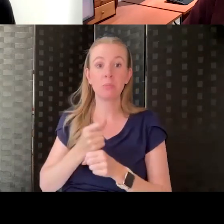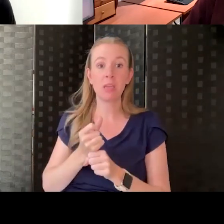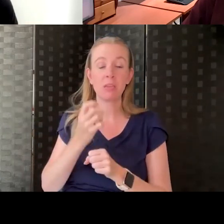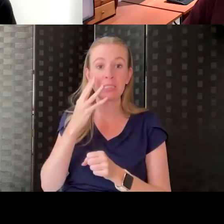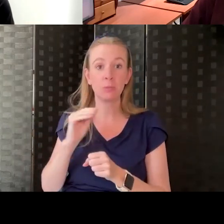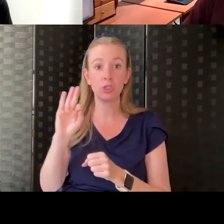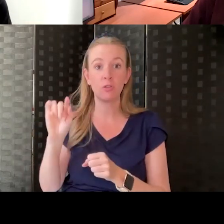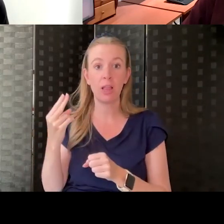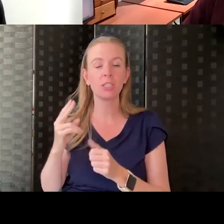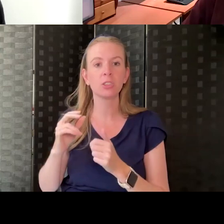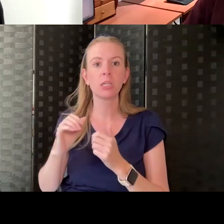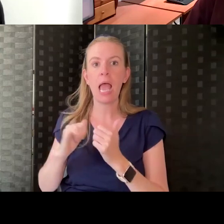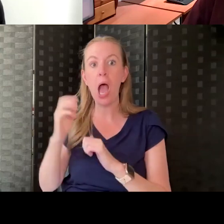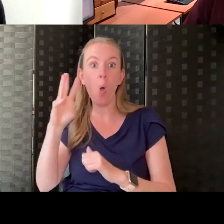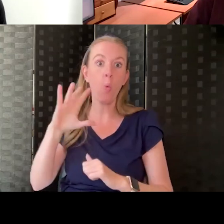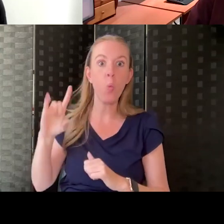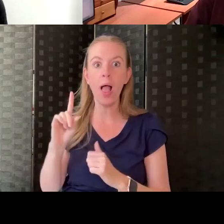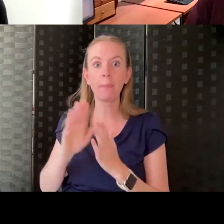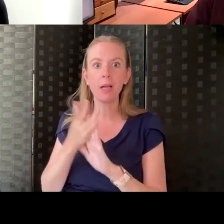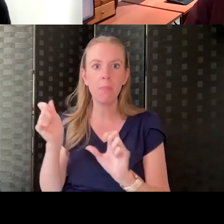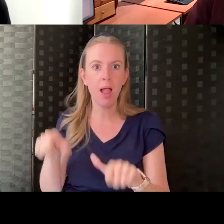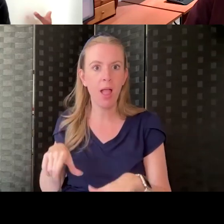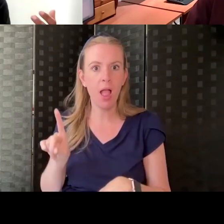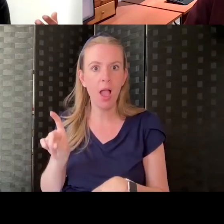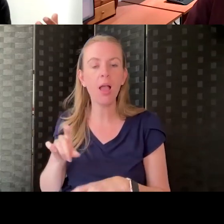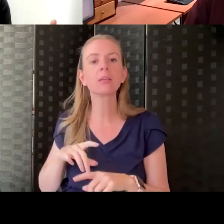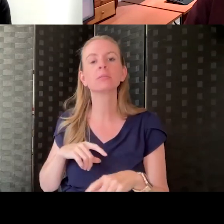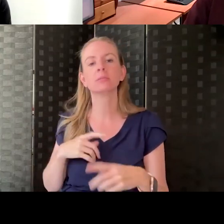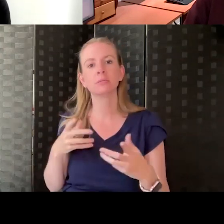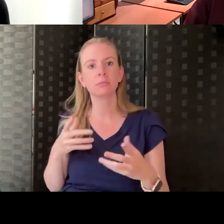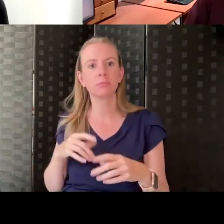it was how wild can we get? >> Jay: Someone in the chat